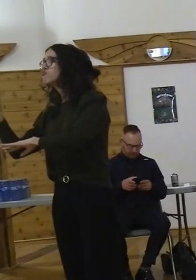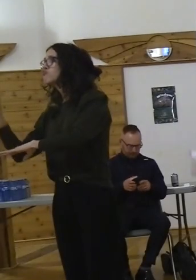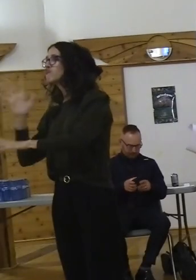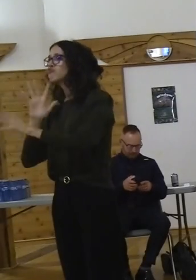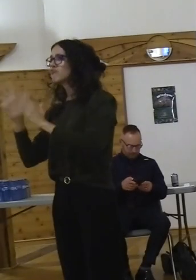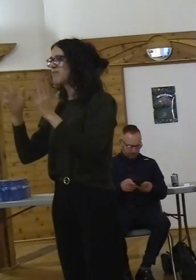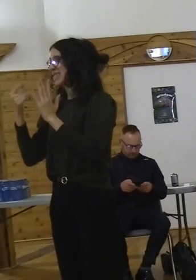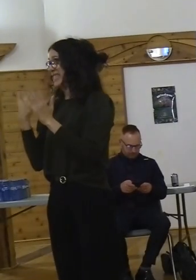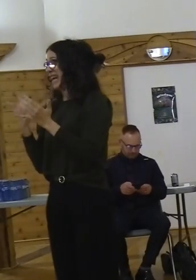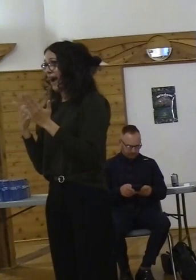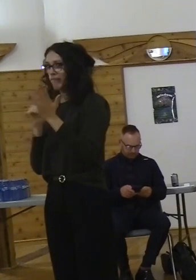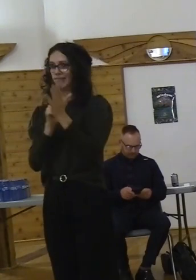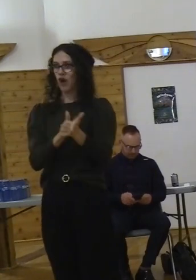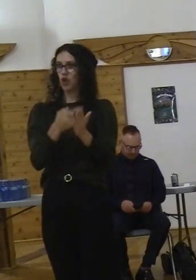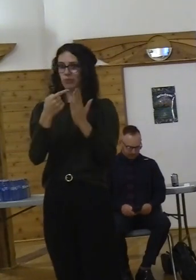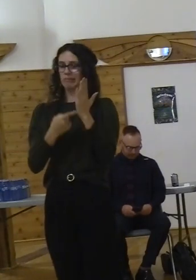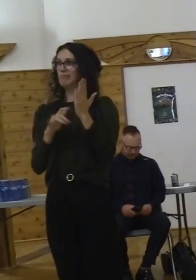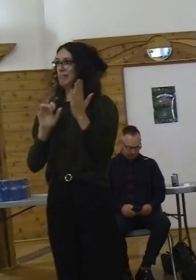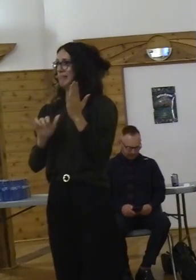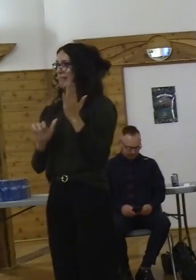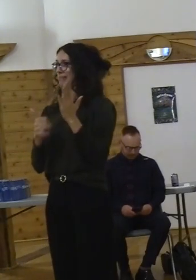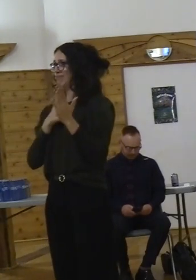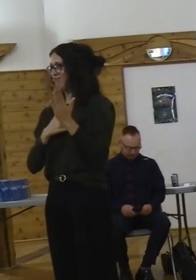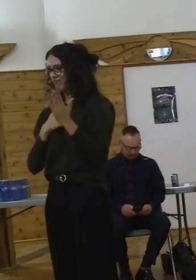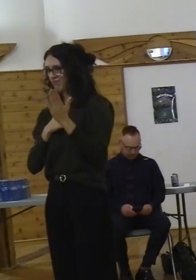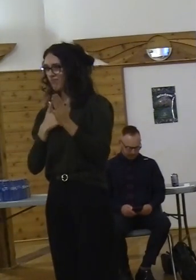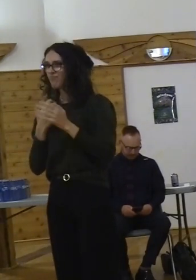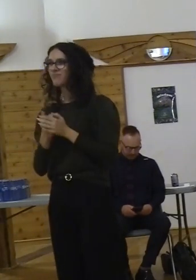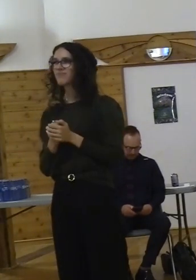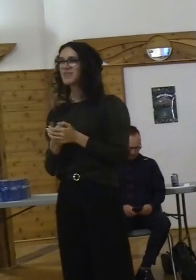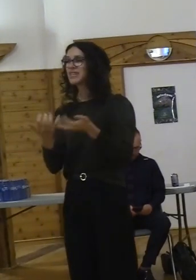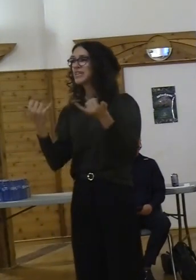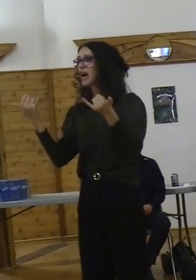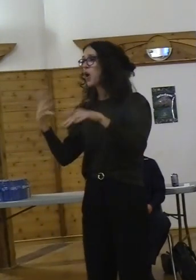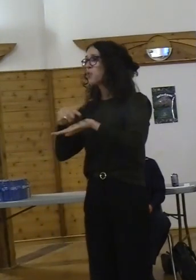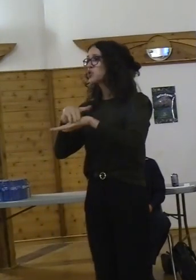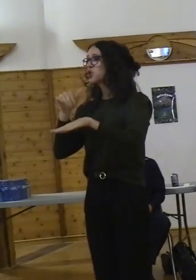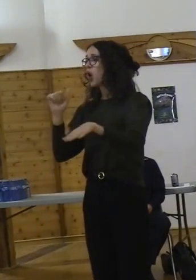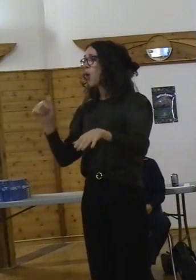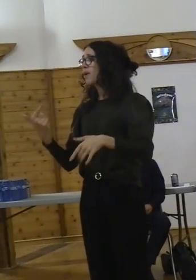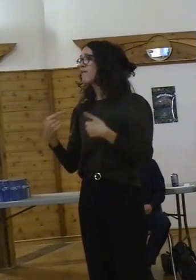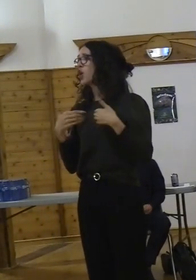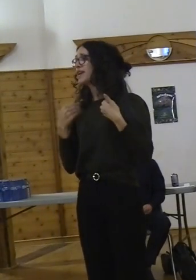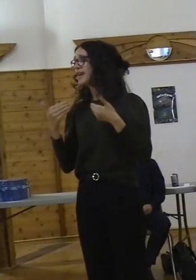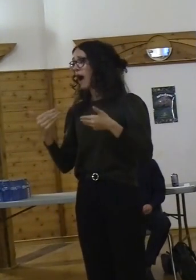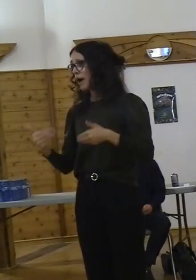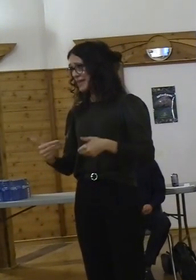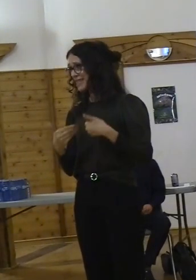Upcoming now I'm going to call on one of our youngest warriors that has taken